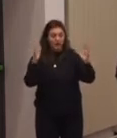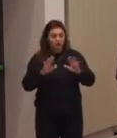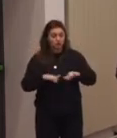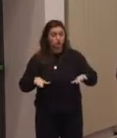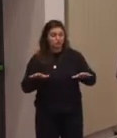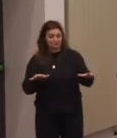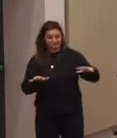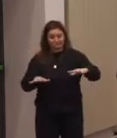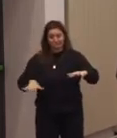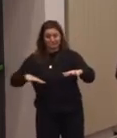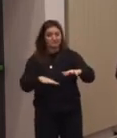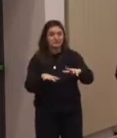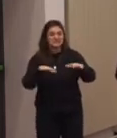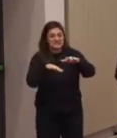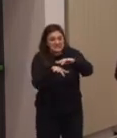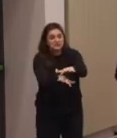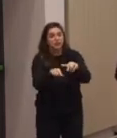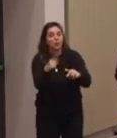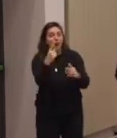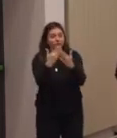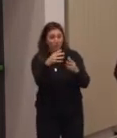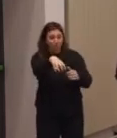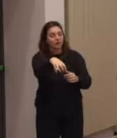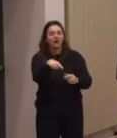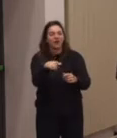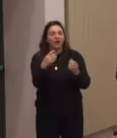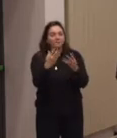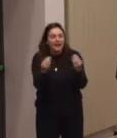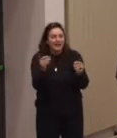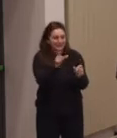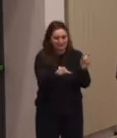particular challenges in terms of inclusive education. Those large class sizes can be